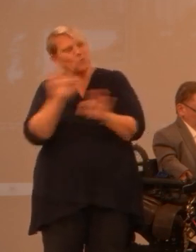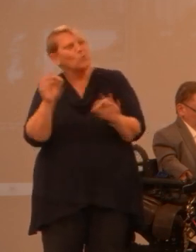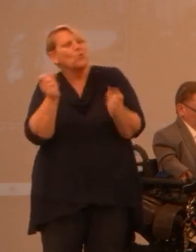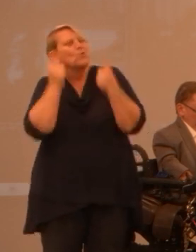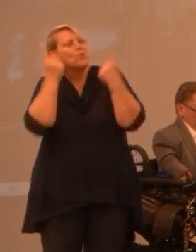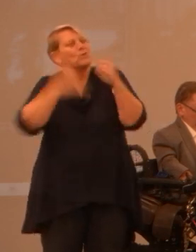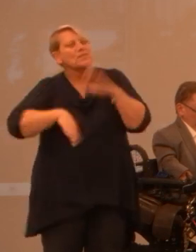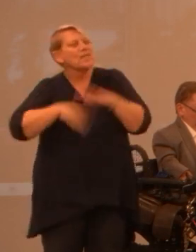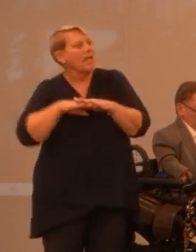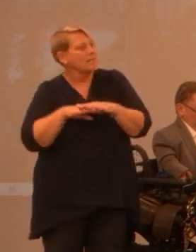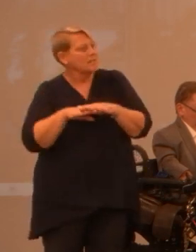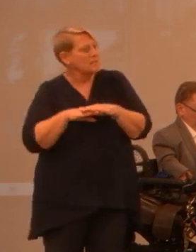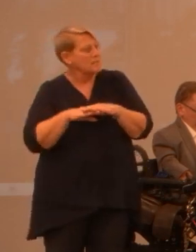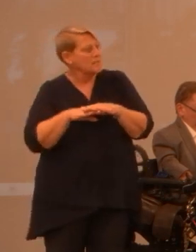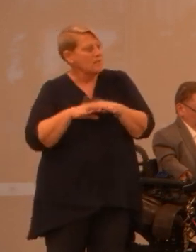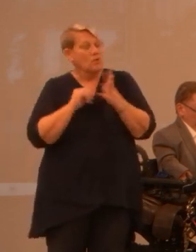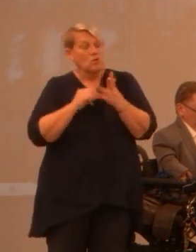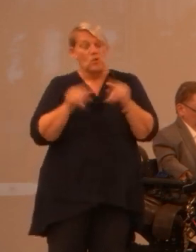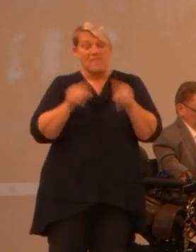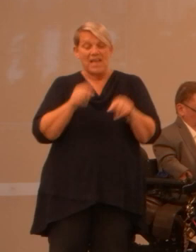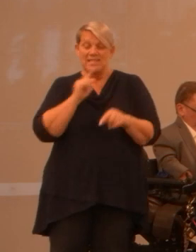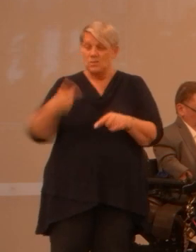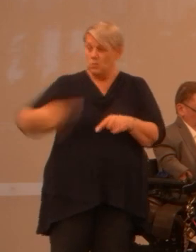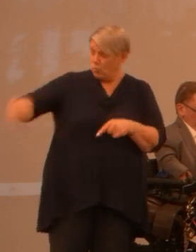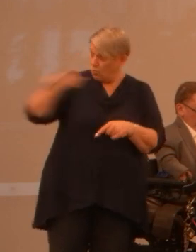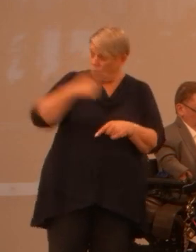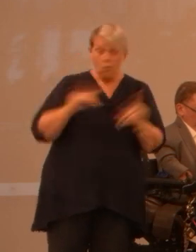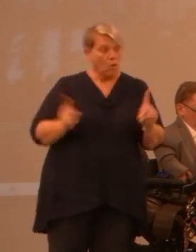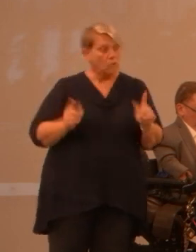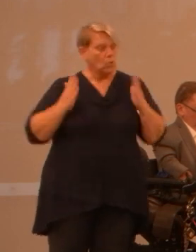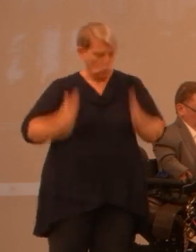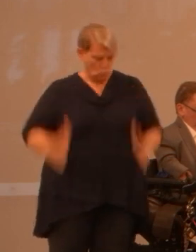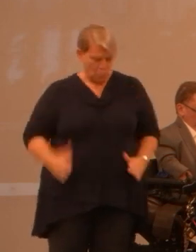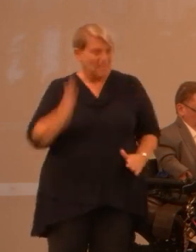and look at that. That is we're all human, no matter what part of the world we come